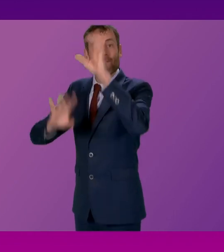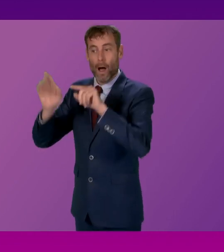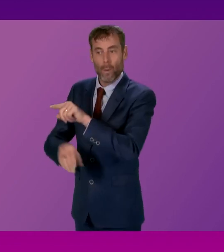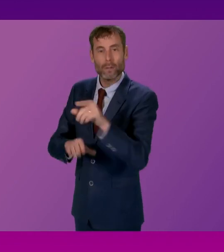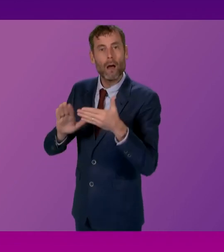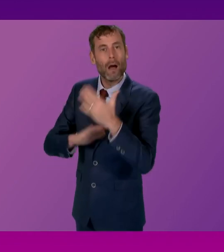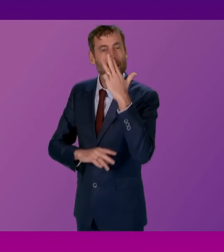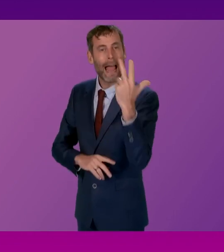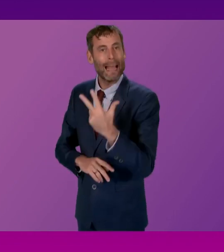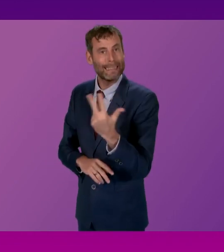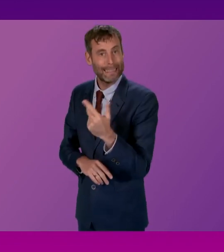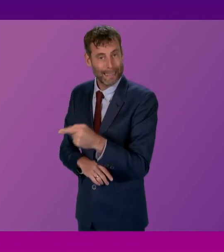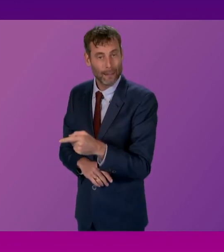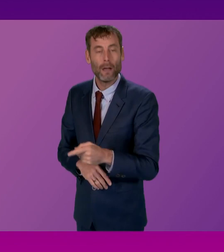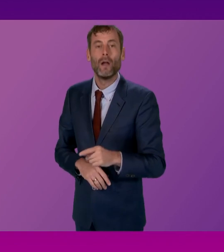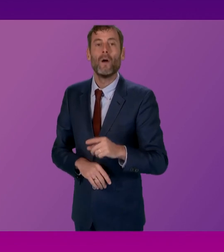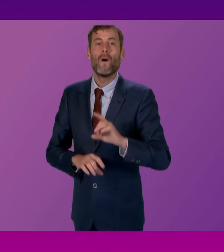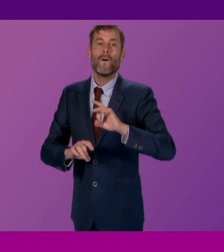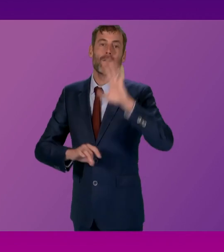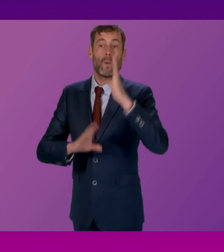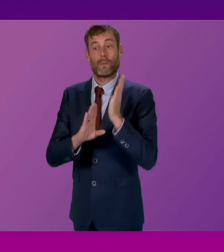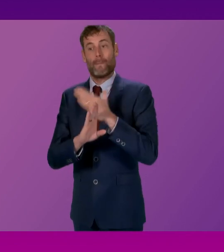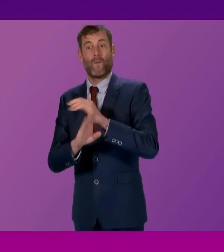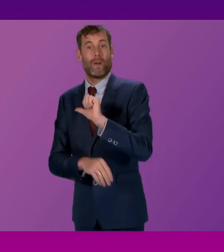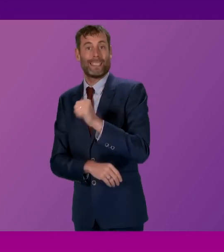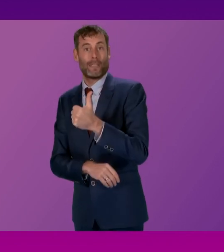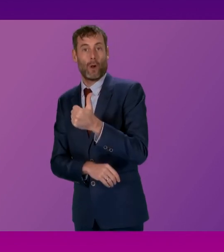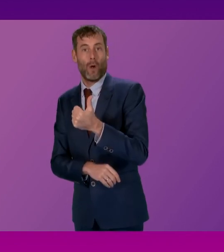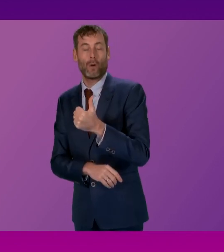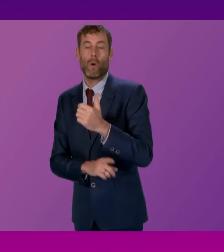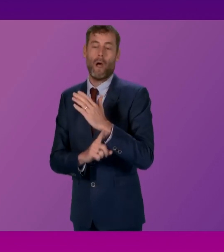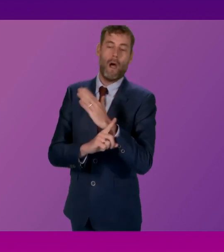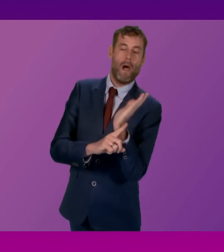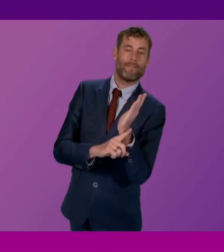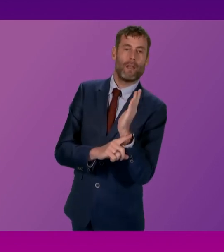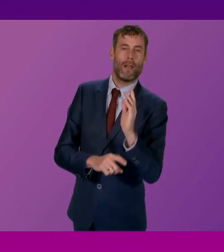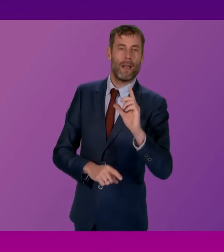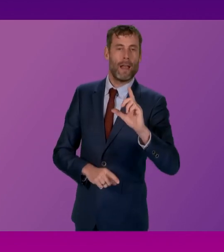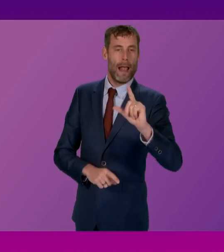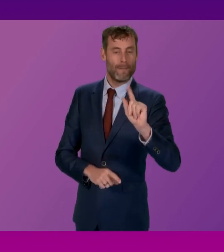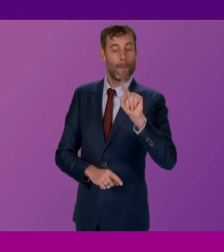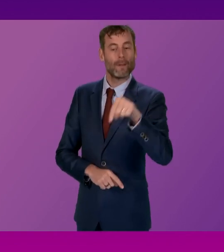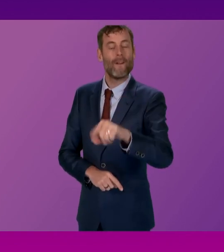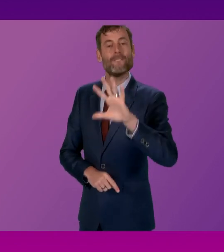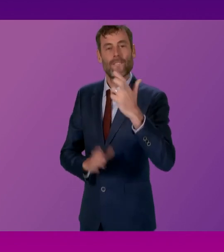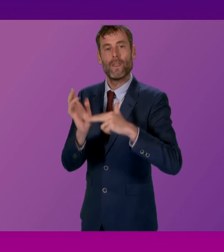use fireworks before 6 pm or after 11 pm—that is extended to midnight on the 5th—and to